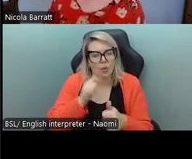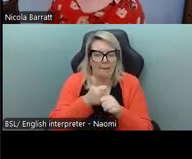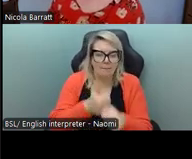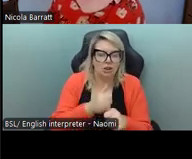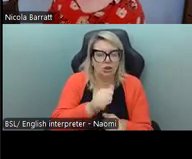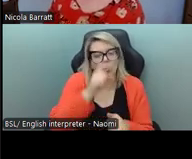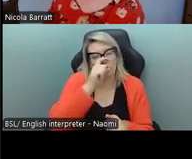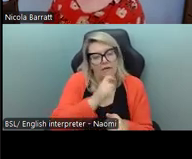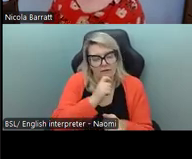if it's completed.